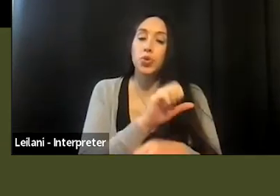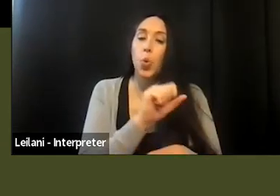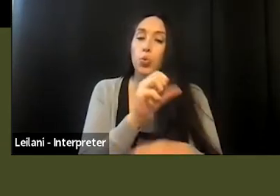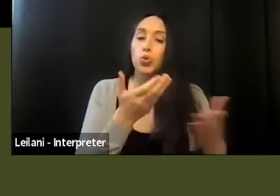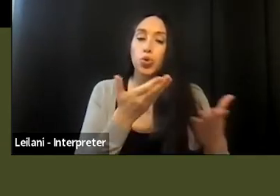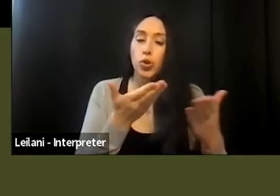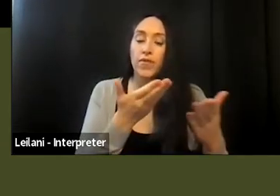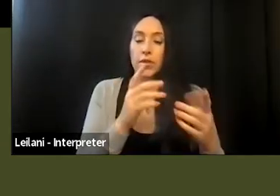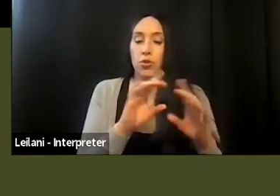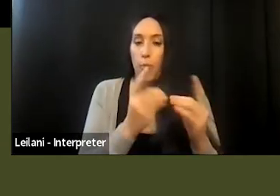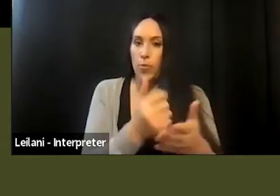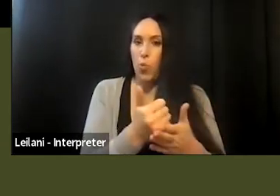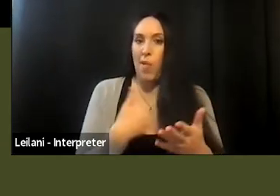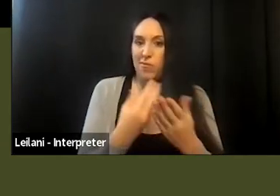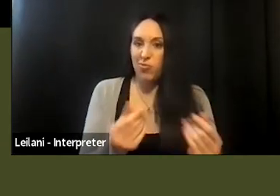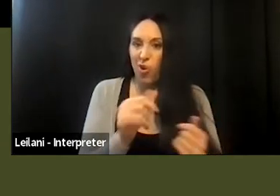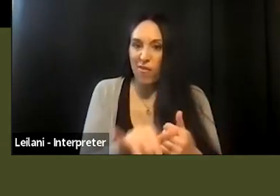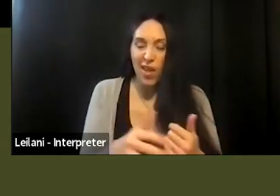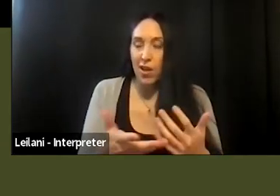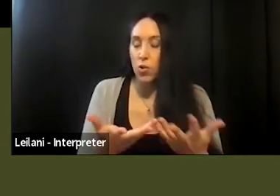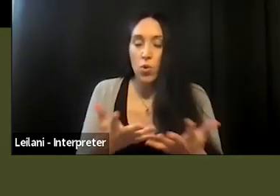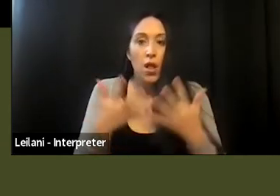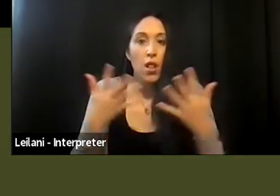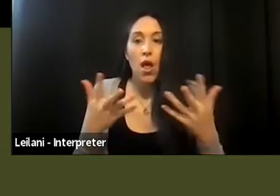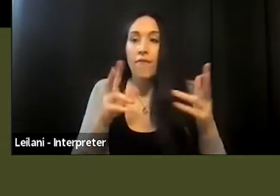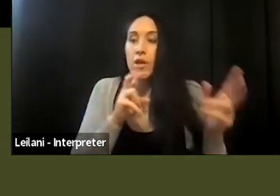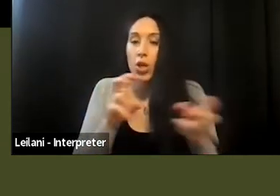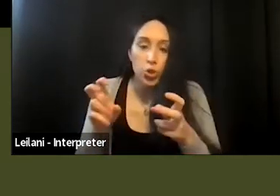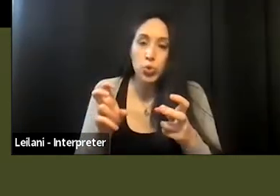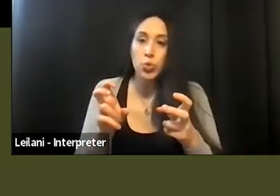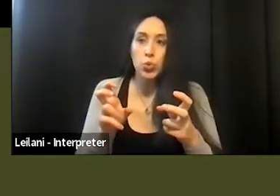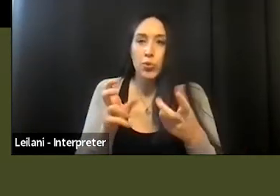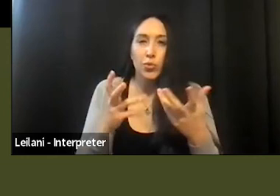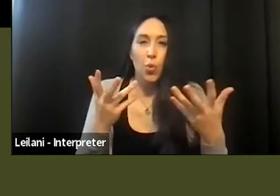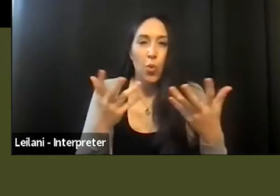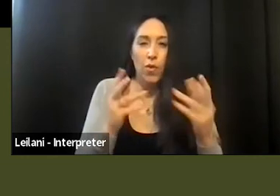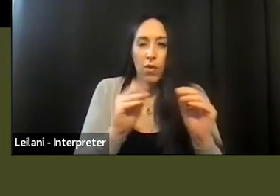So there's a lot of clarity issues that come along. I know everybody involved in every step of the way